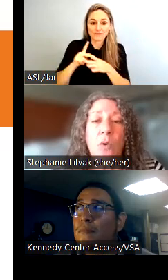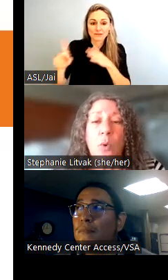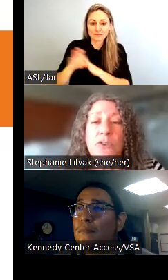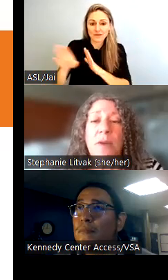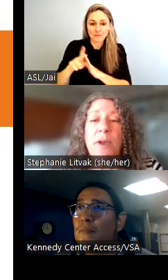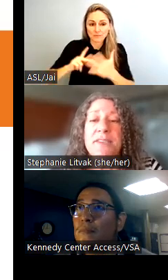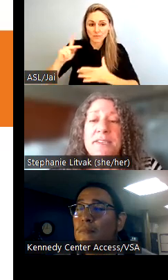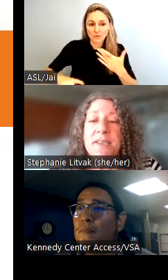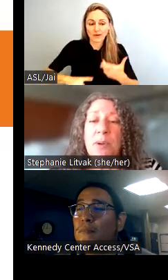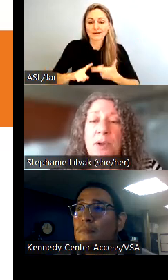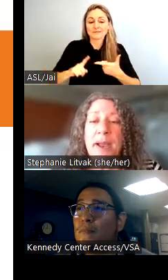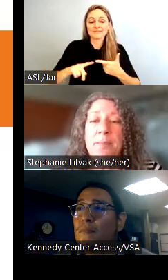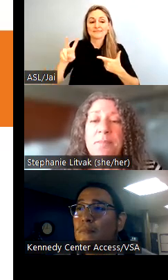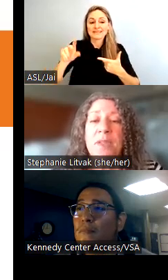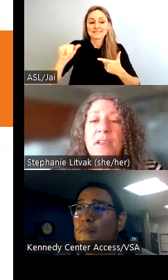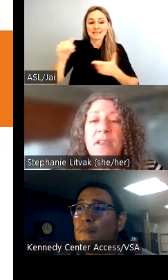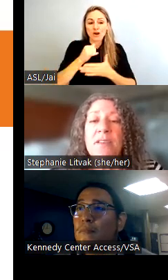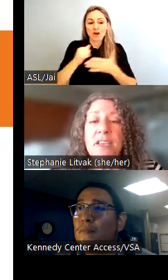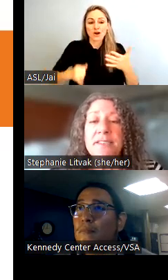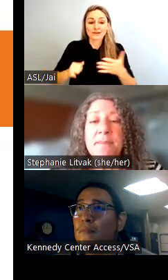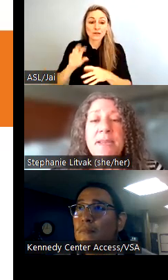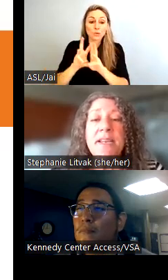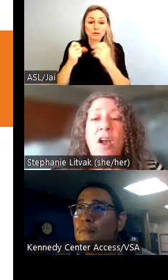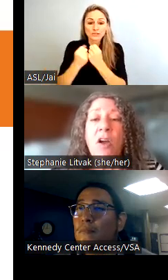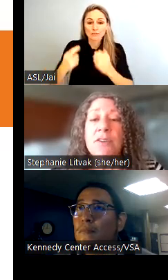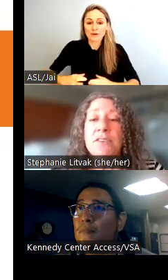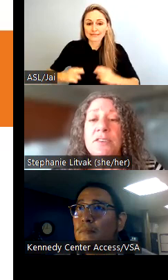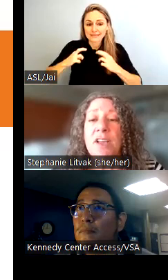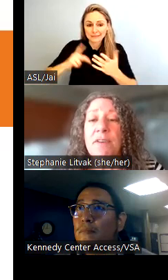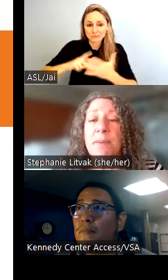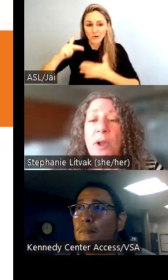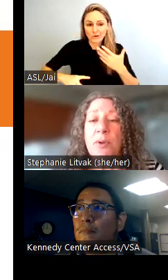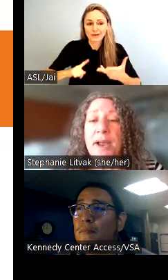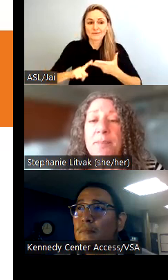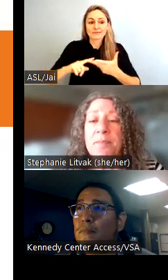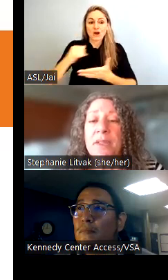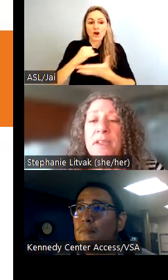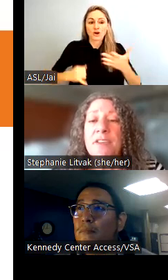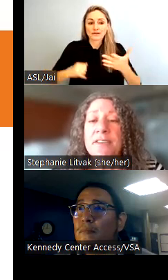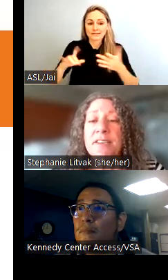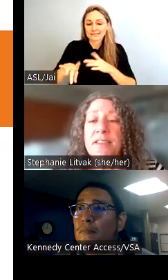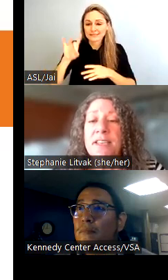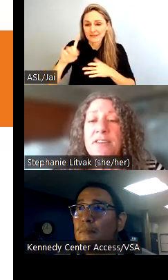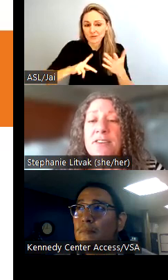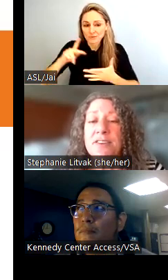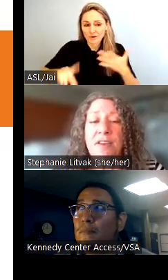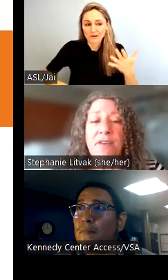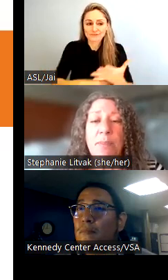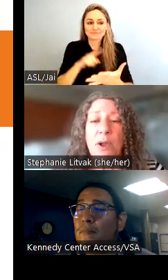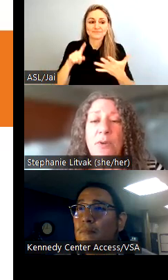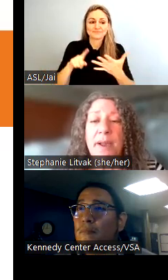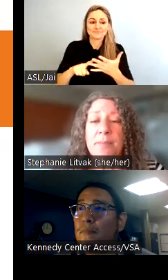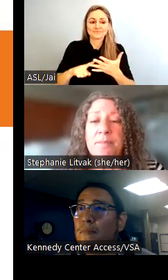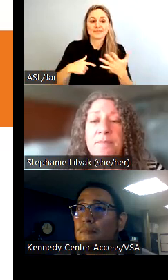Workshop Residency Program, VSA Media Arts Discovery Program, VSA Theatre Discovery Program,